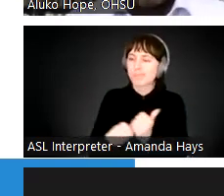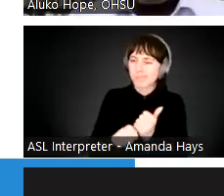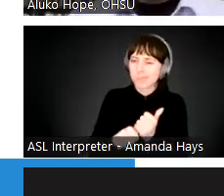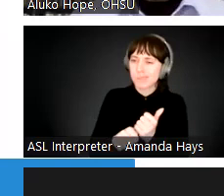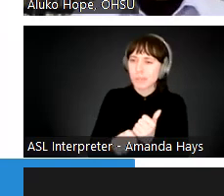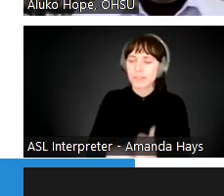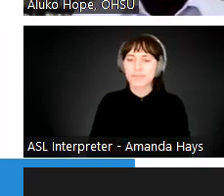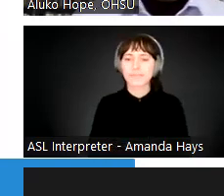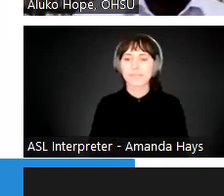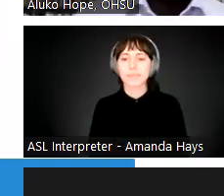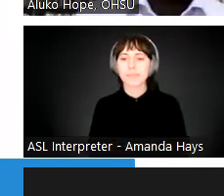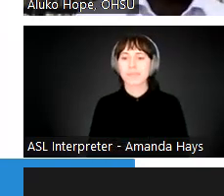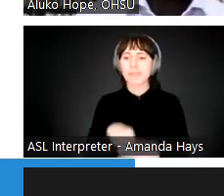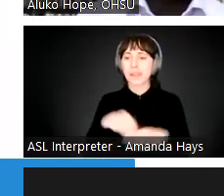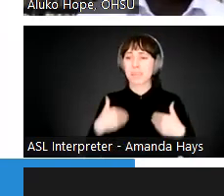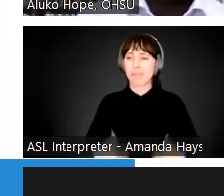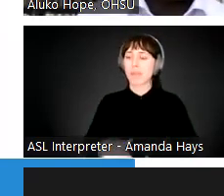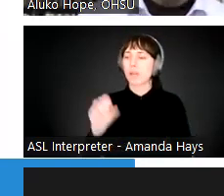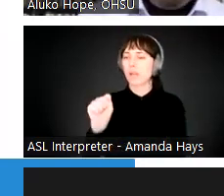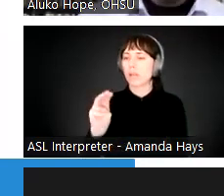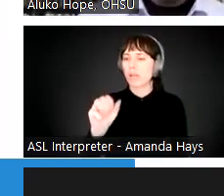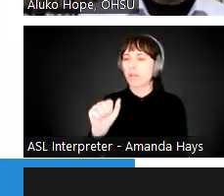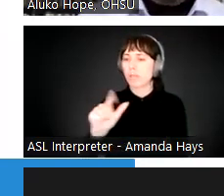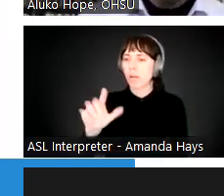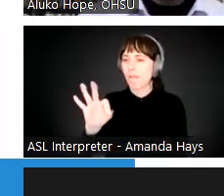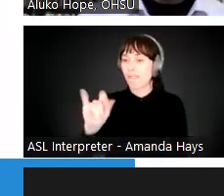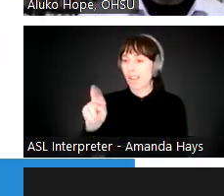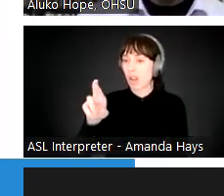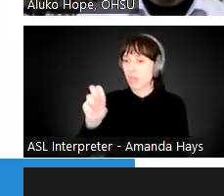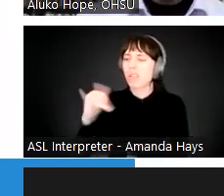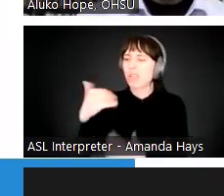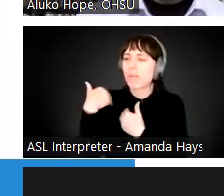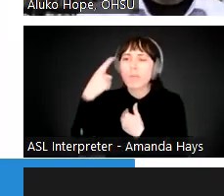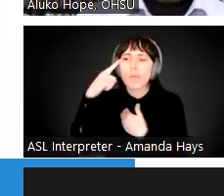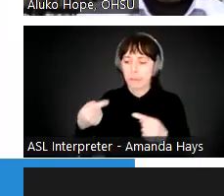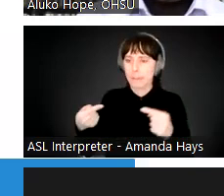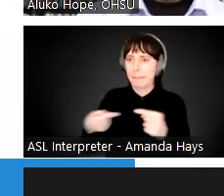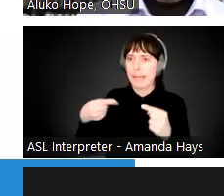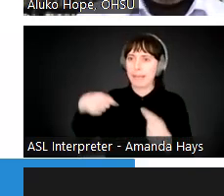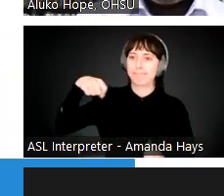fibers in the body, meaning the